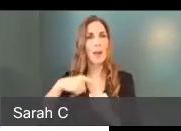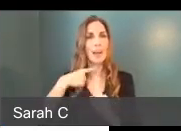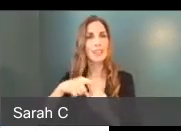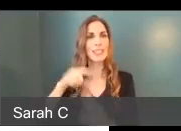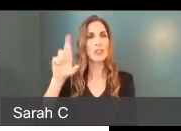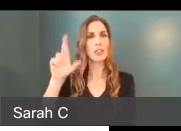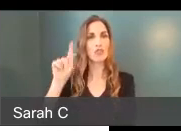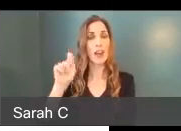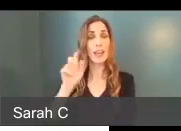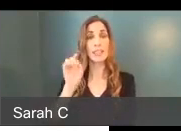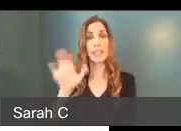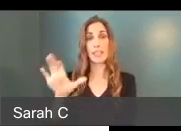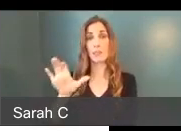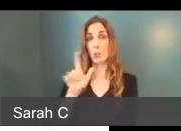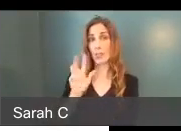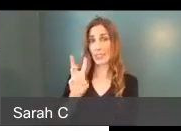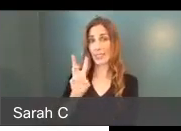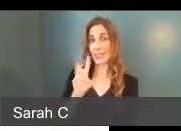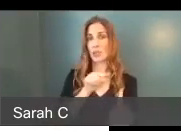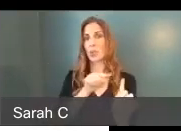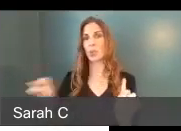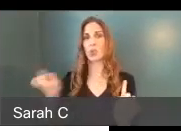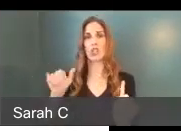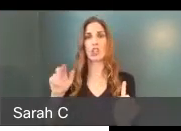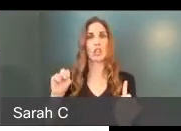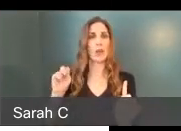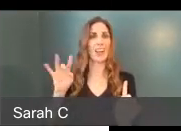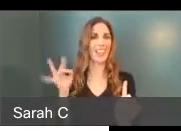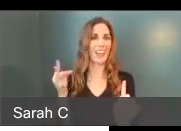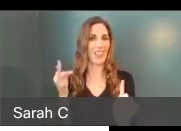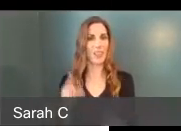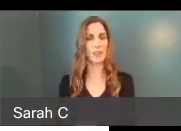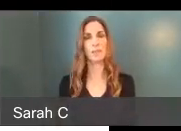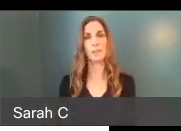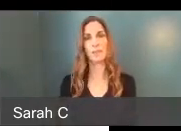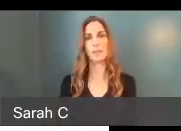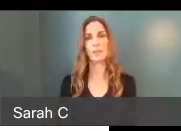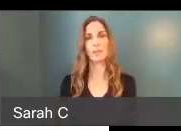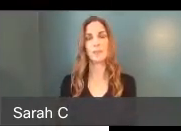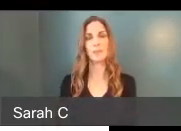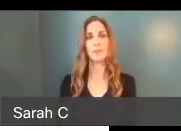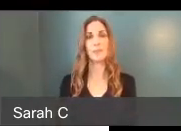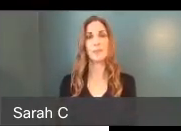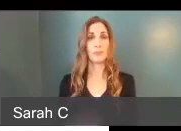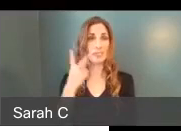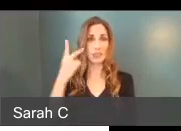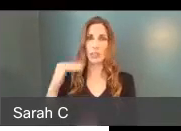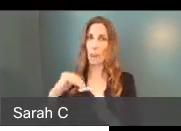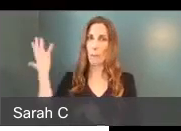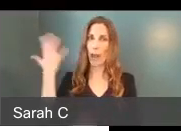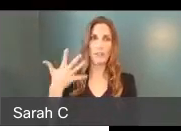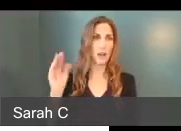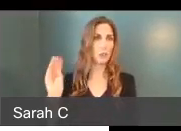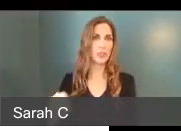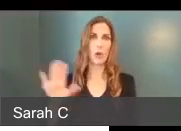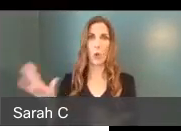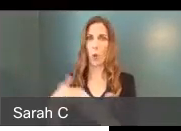the 26th to January the 8th, and shows that we remain above 5% on all 14 of these days.